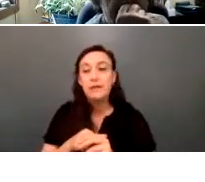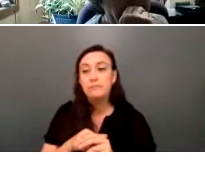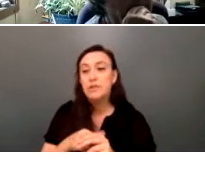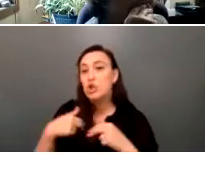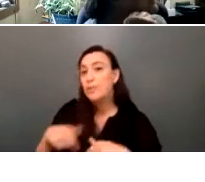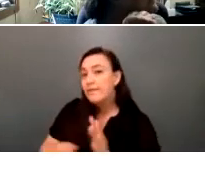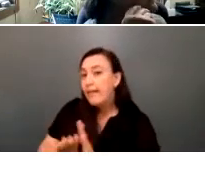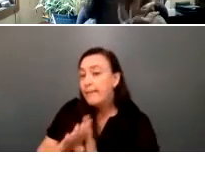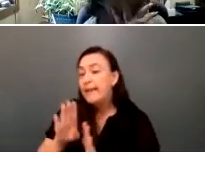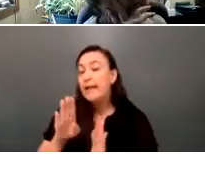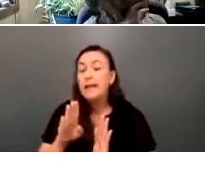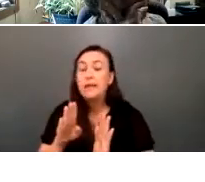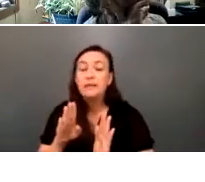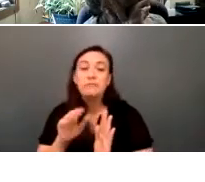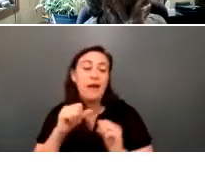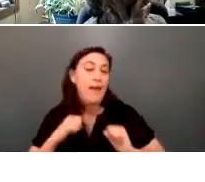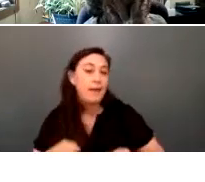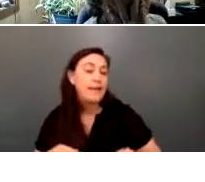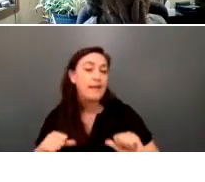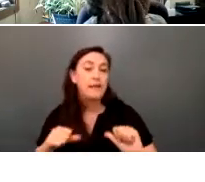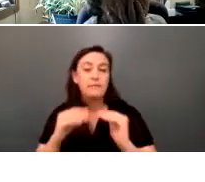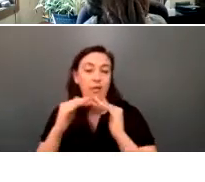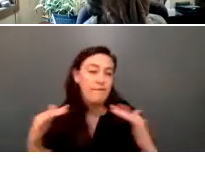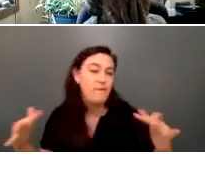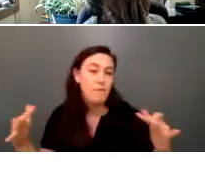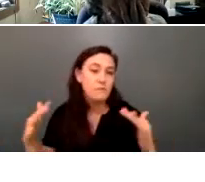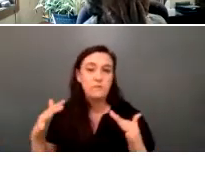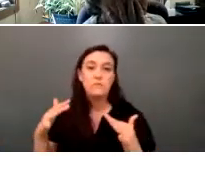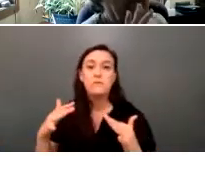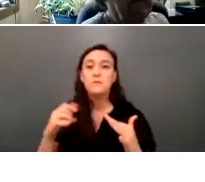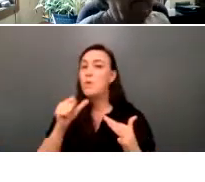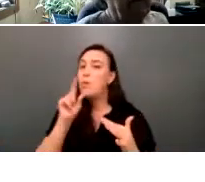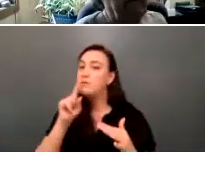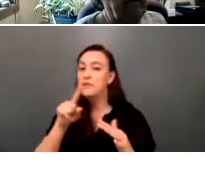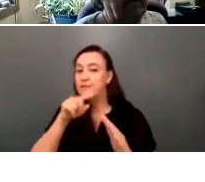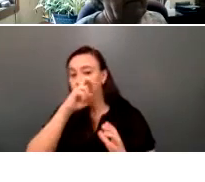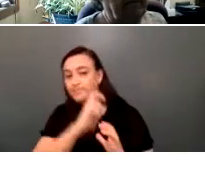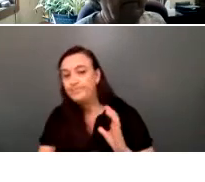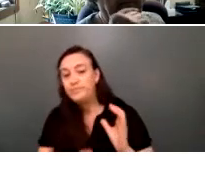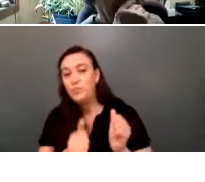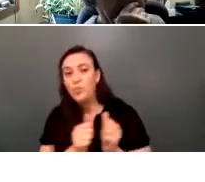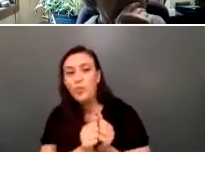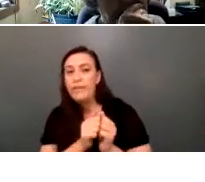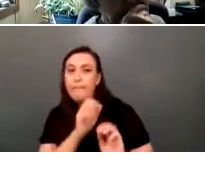development and anatomy and all those pieces, and it wasn't heavily filled with classes around plant Physiology